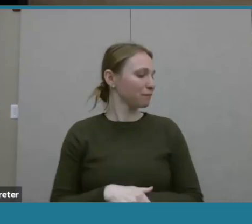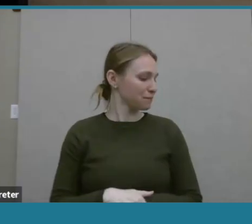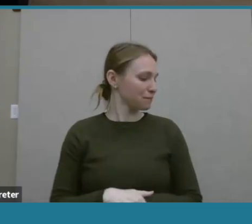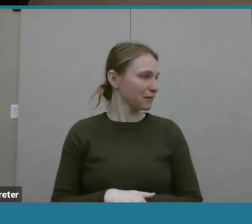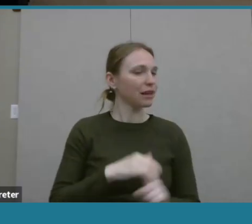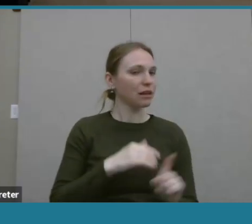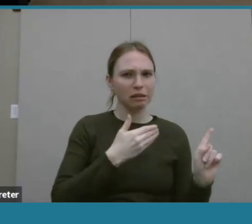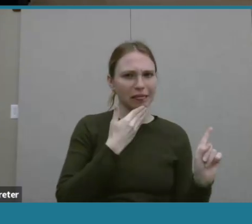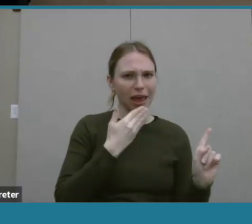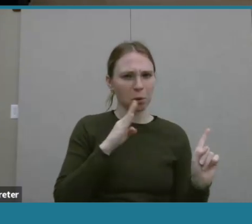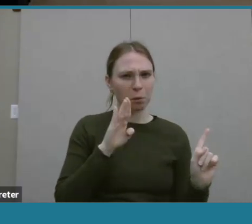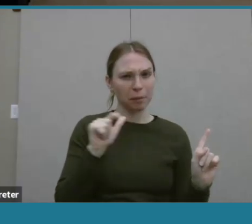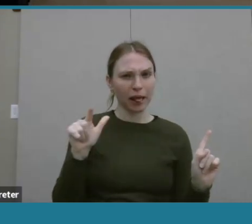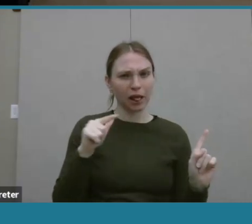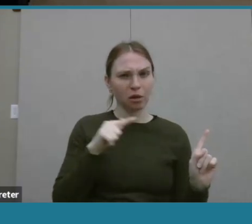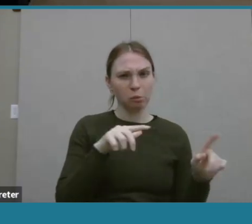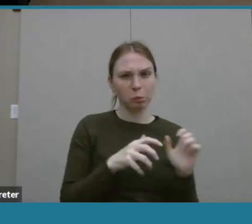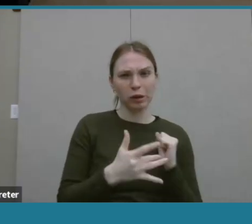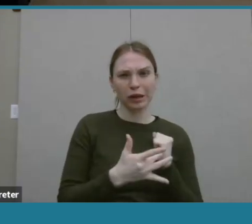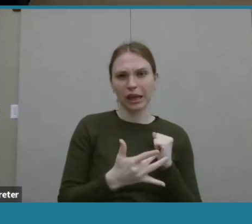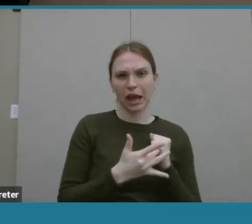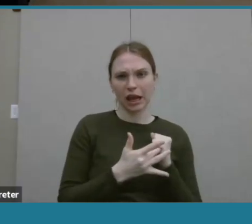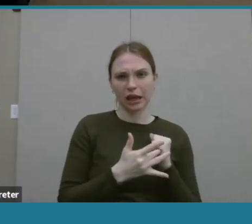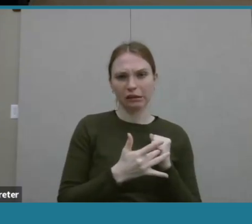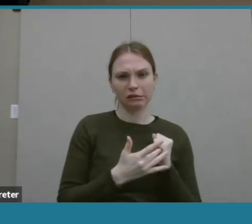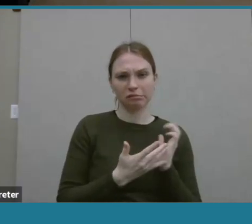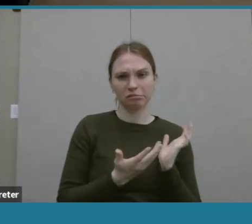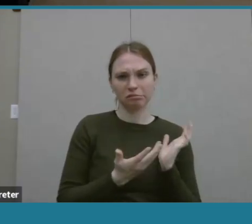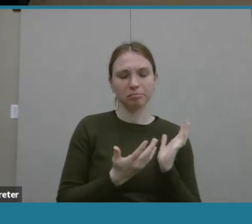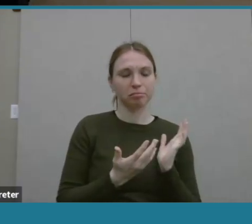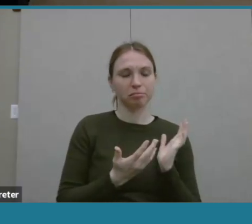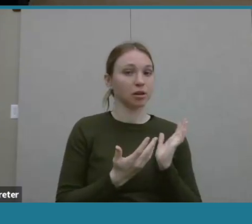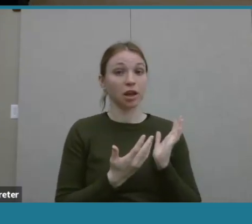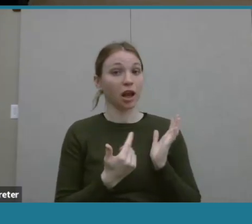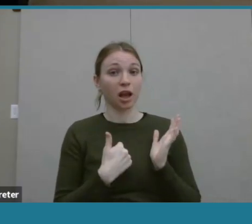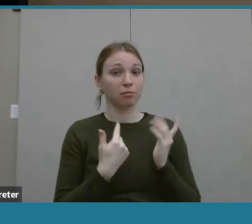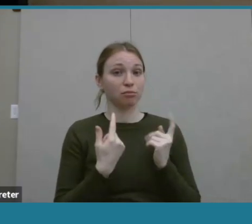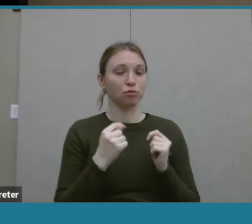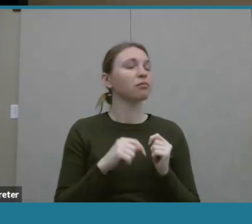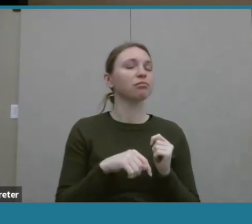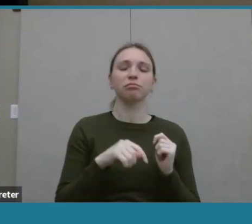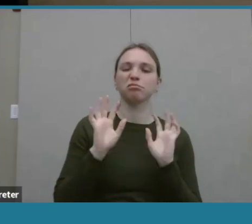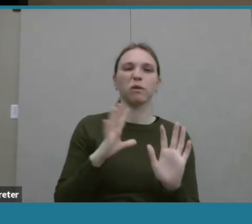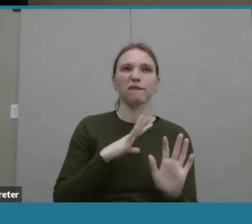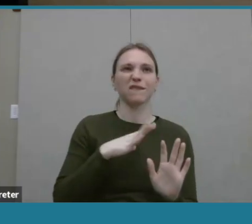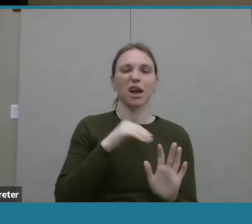Bill's doing some tech so we could see. Oh, somehow I— that's okay, we're good. Okay, don't worry, everybody.